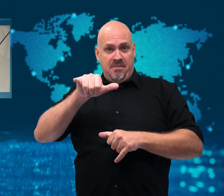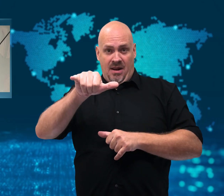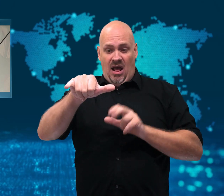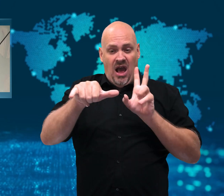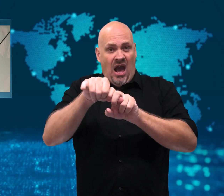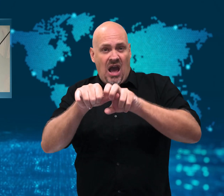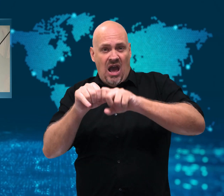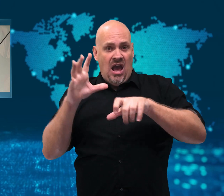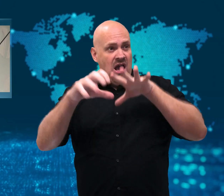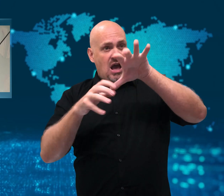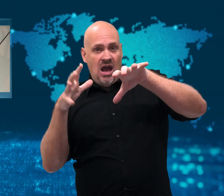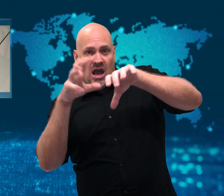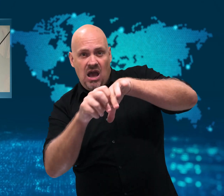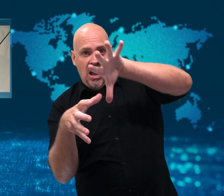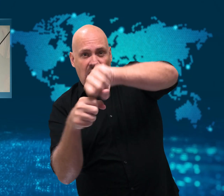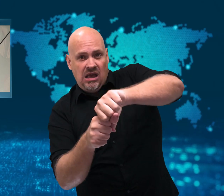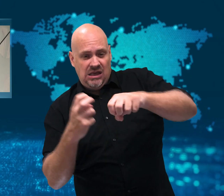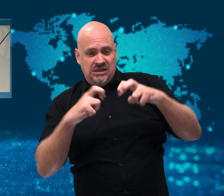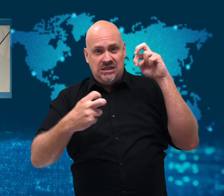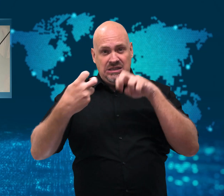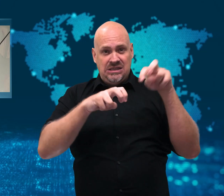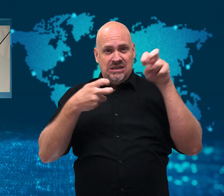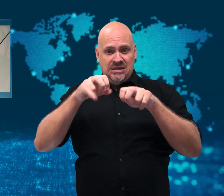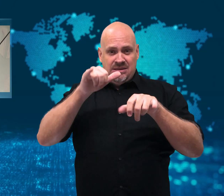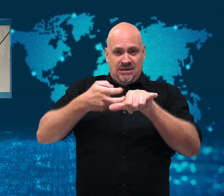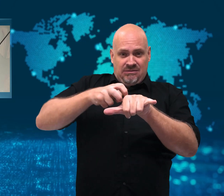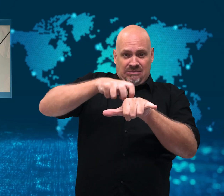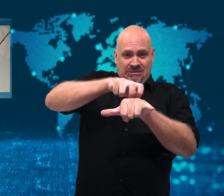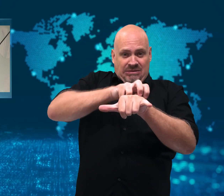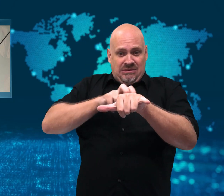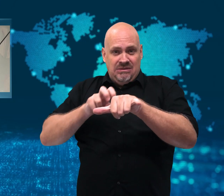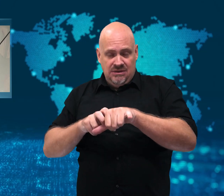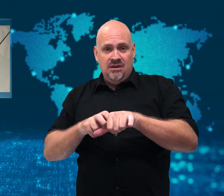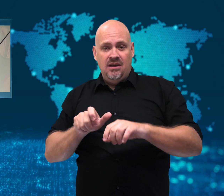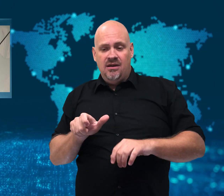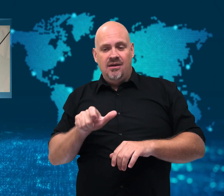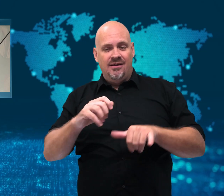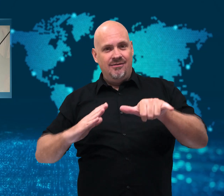pushing and shoving their way up a staircase,